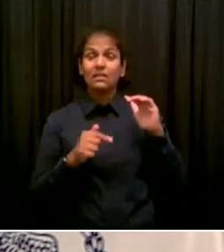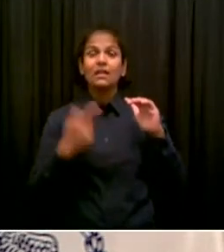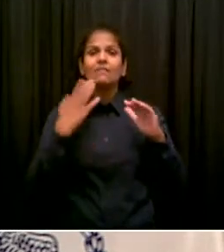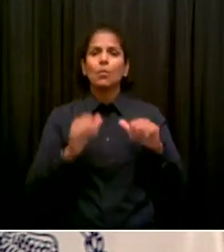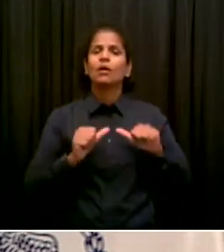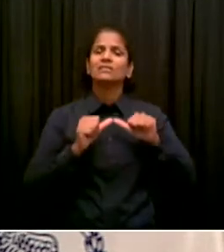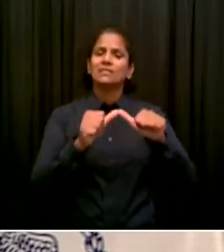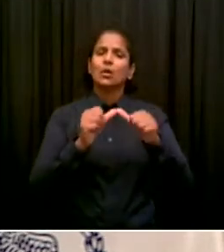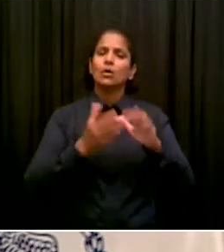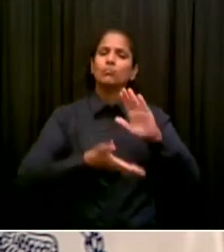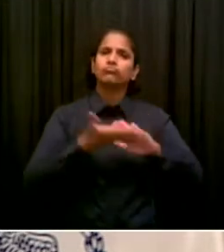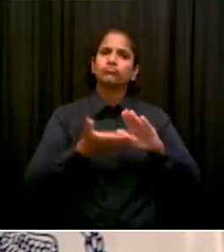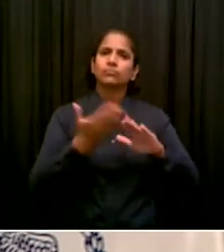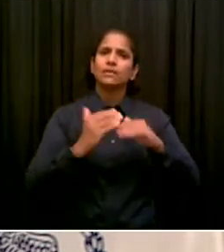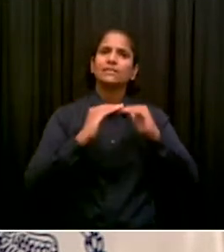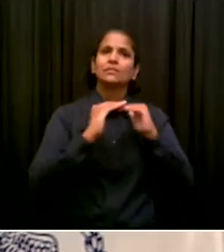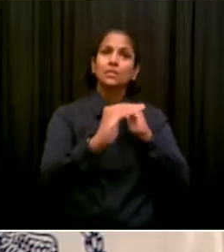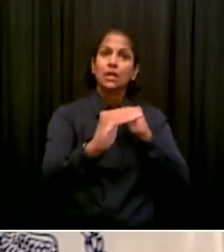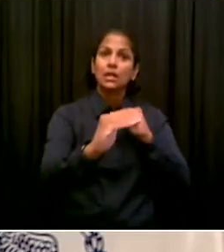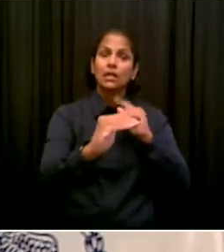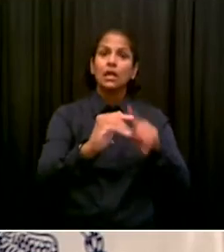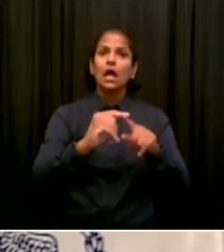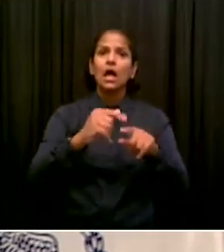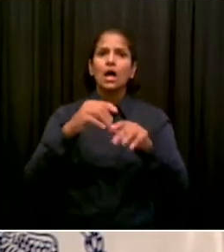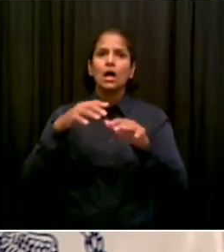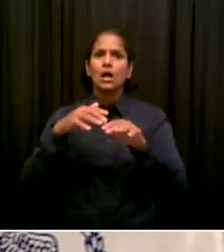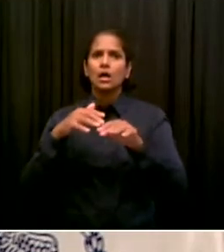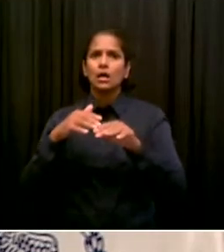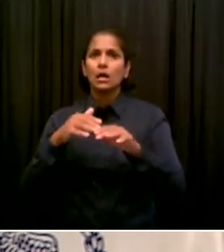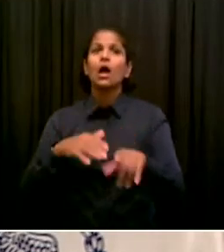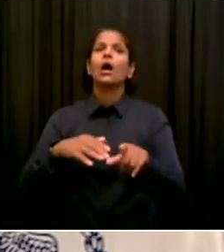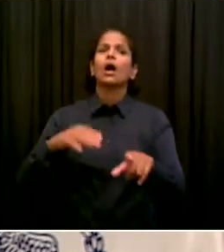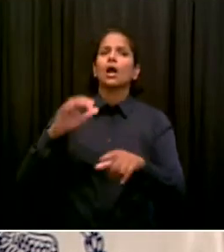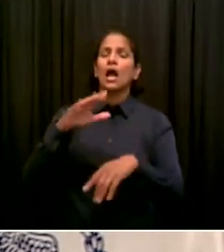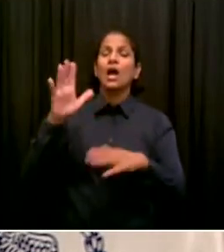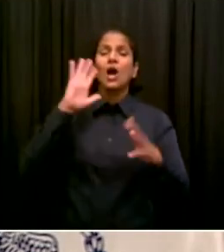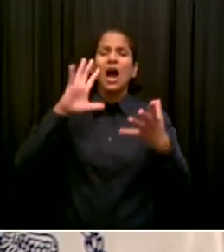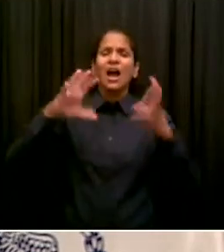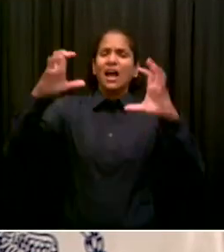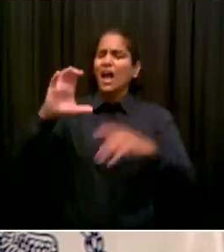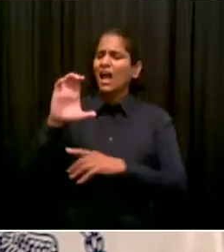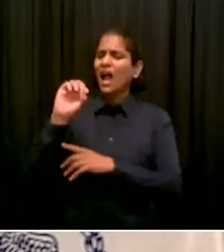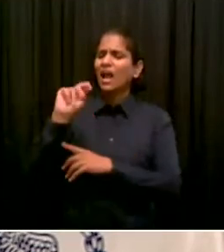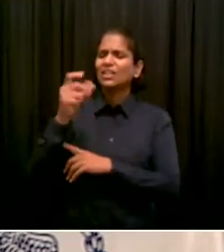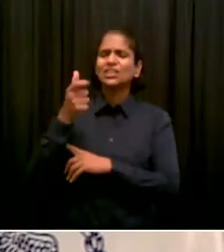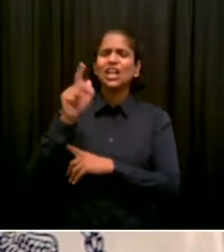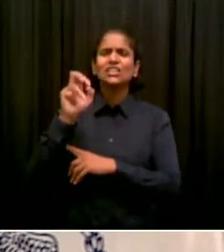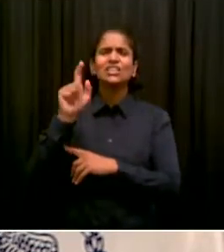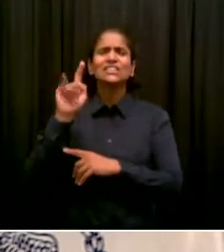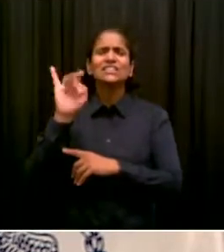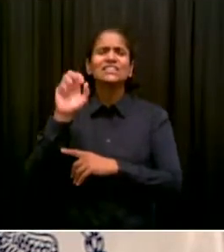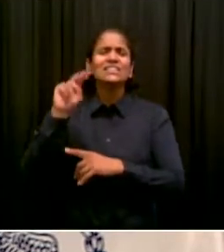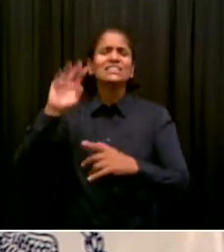THE MTAWE, NED EA LOT OF FUNDING. THERE ARE PROFOUND STRUCTURAL ISSUES THAT HAVE TO BE